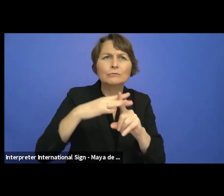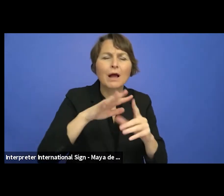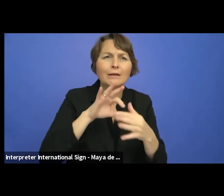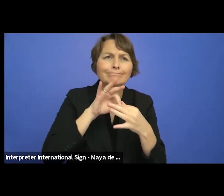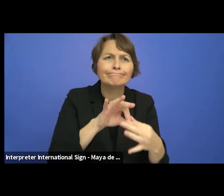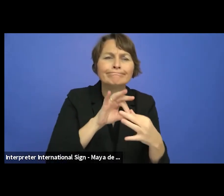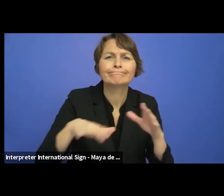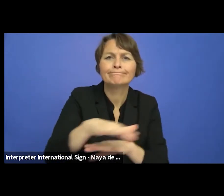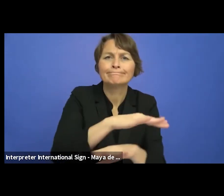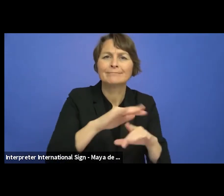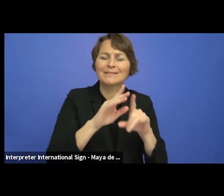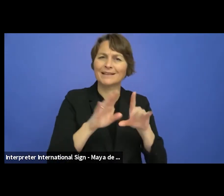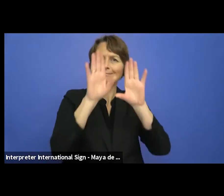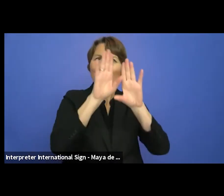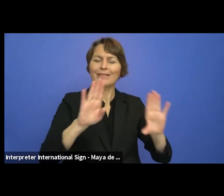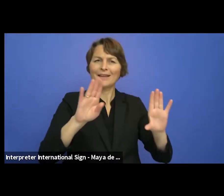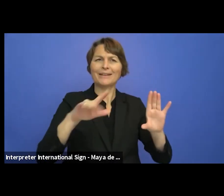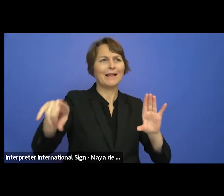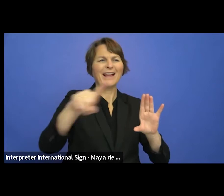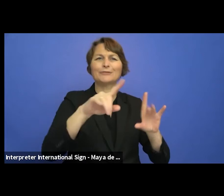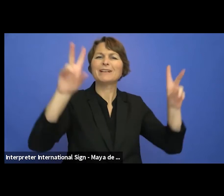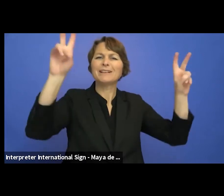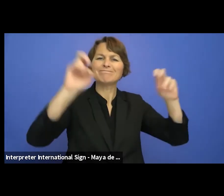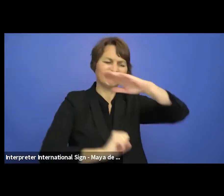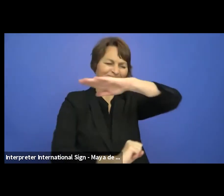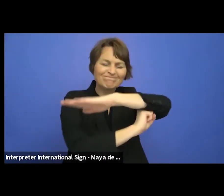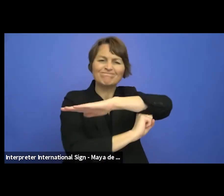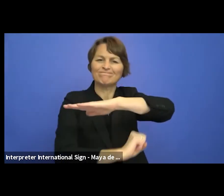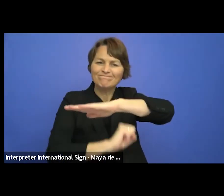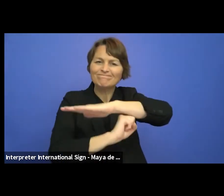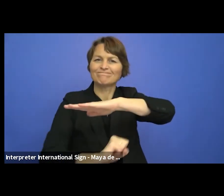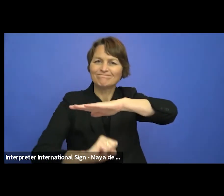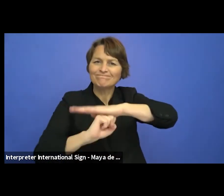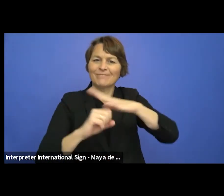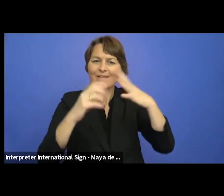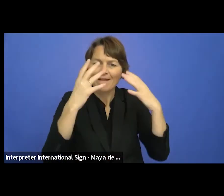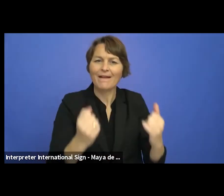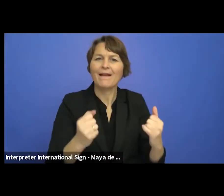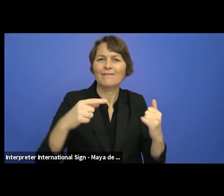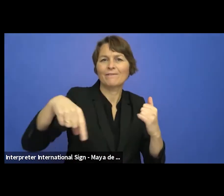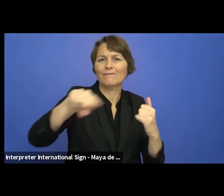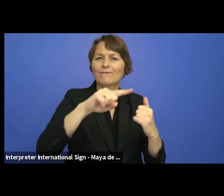has always been a key pillar for democracy. For this reason, this performing art